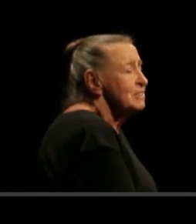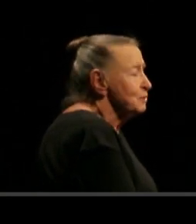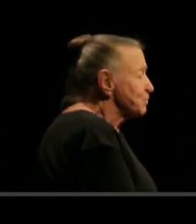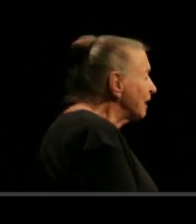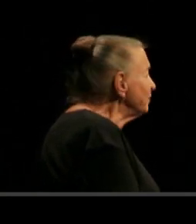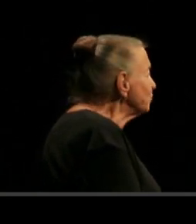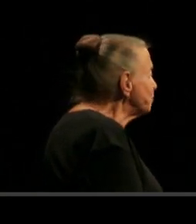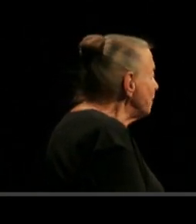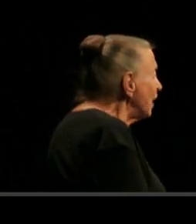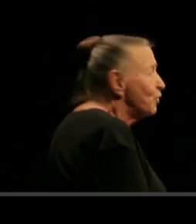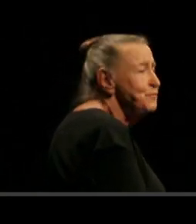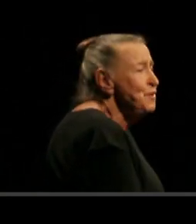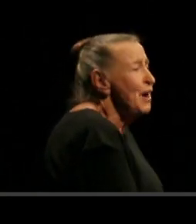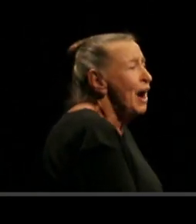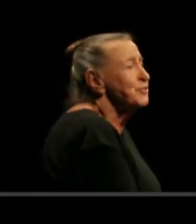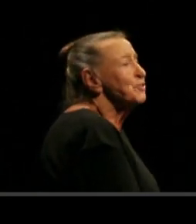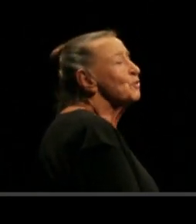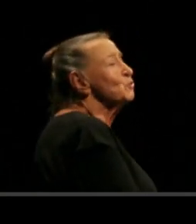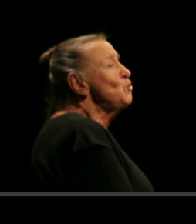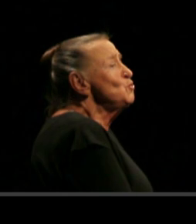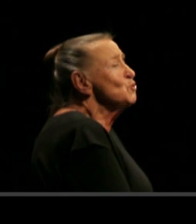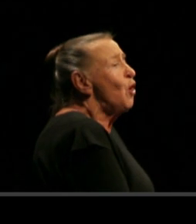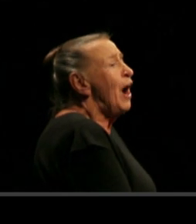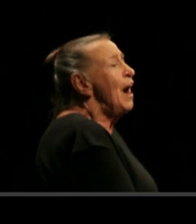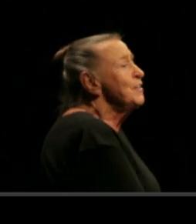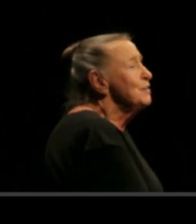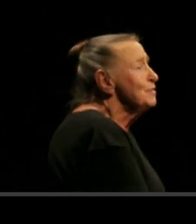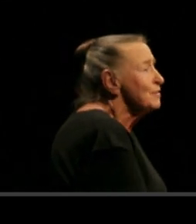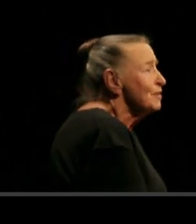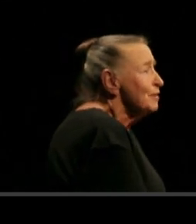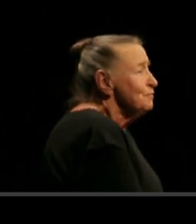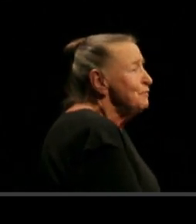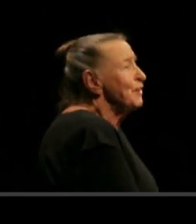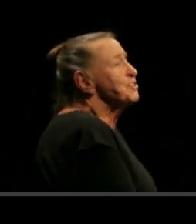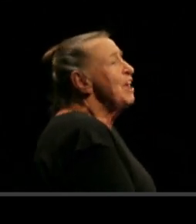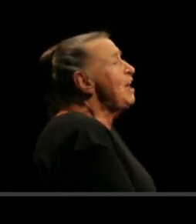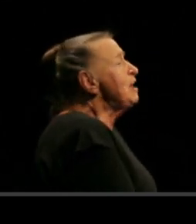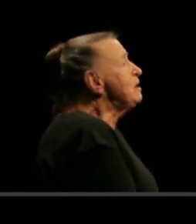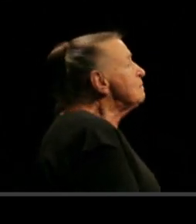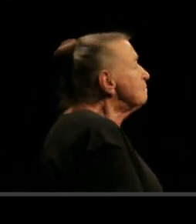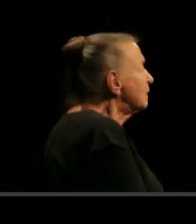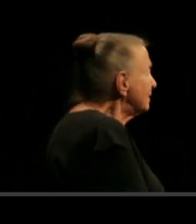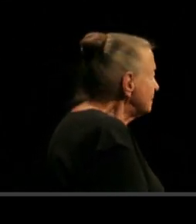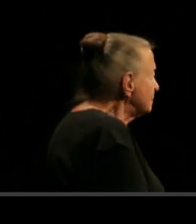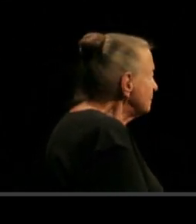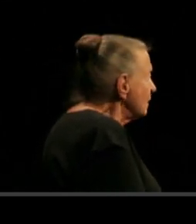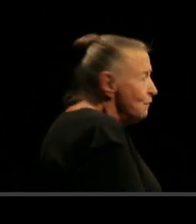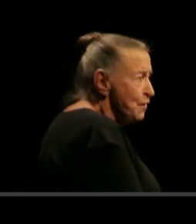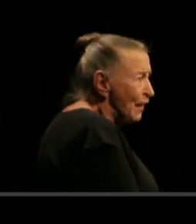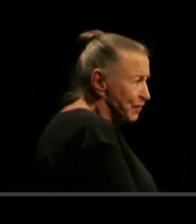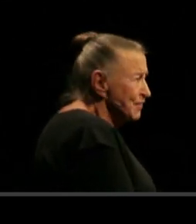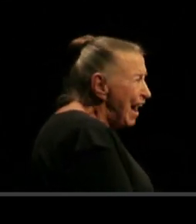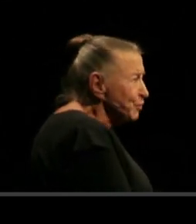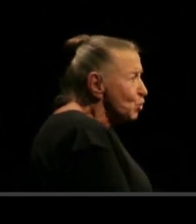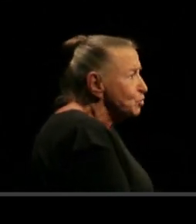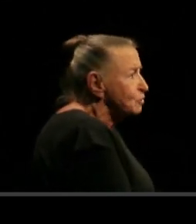"Long live the King!" all called to one another. "The Sejm! The Nation!